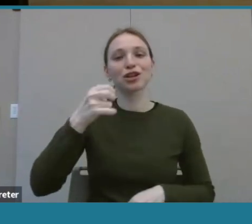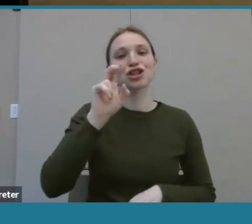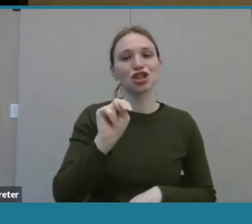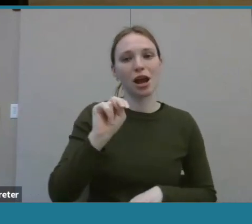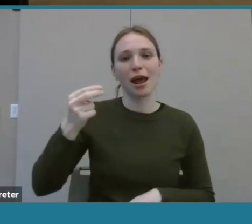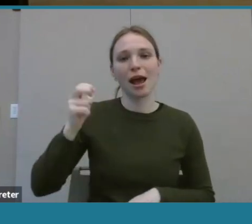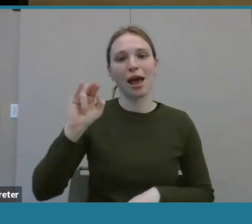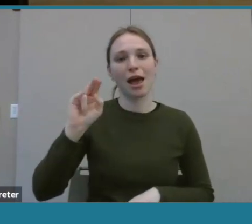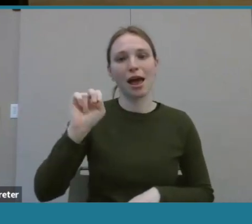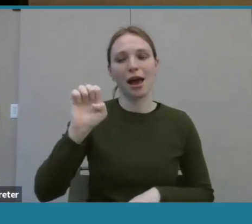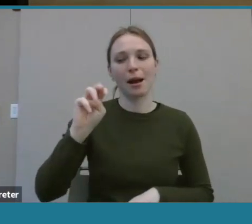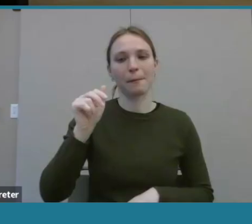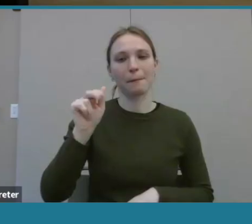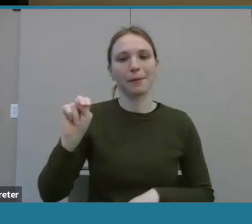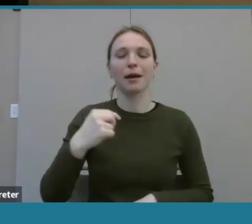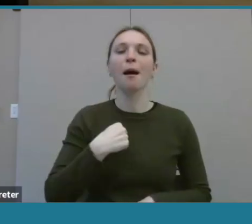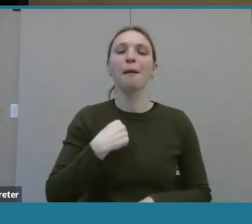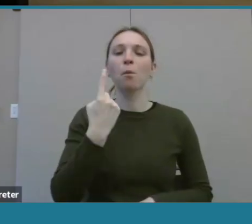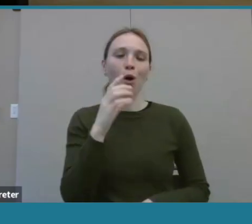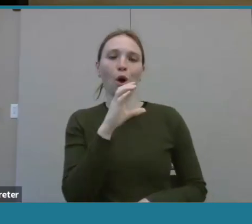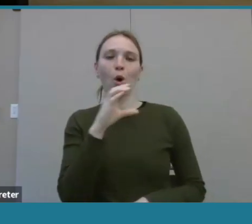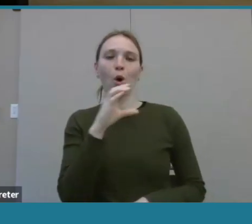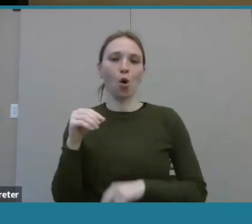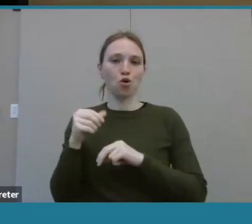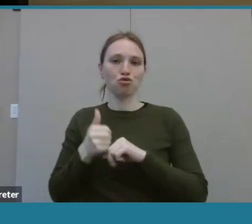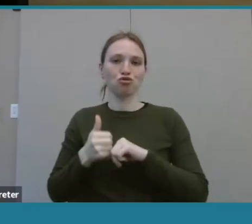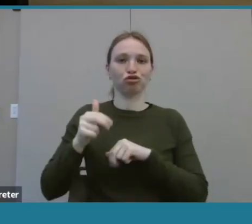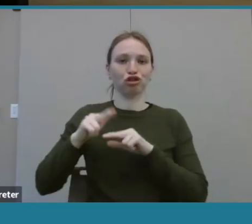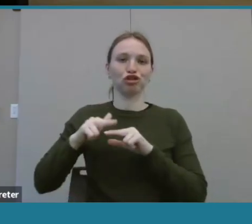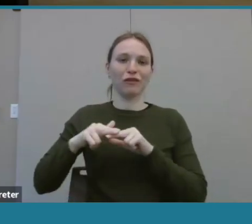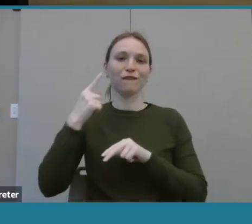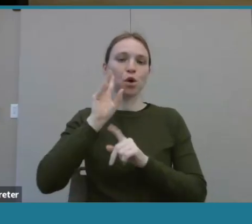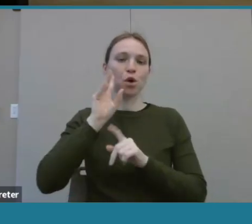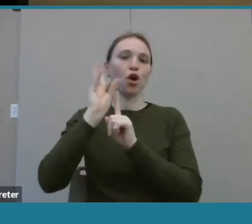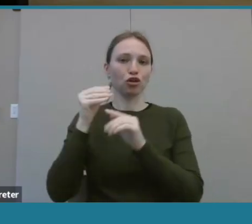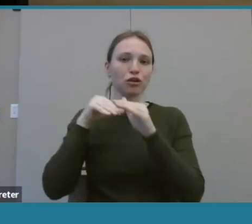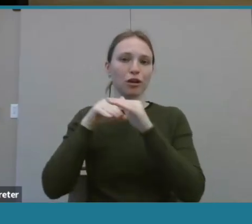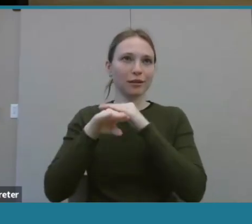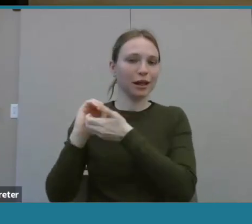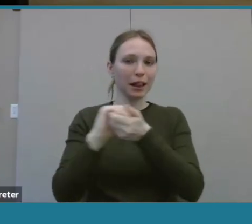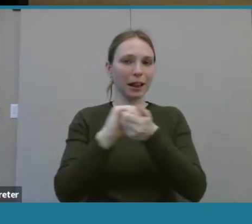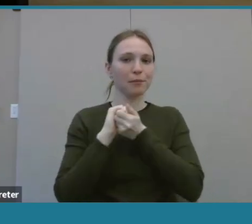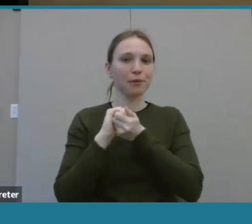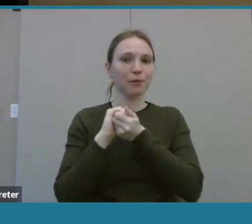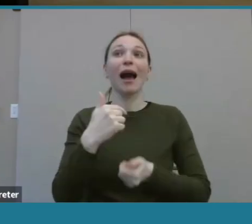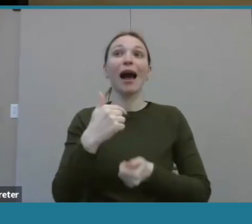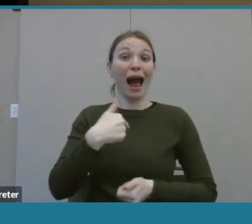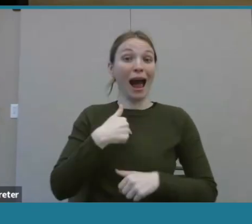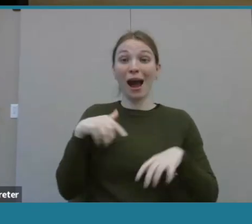and I am one of the co-chairs of the Cultural Access Collaborative. I specifically deal with statewide engagement, but we're all